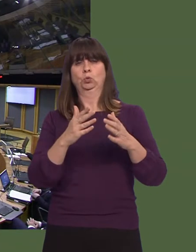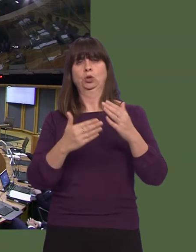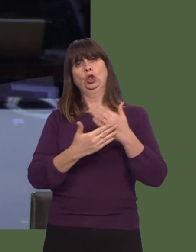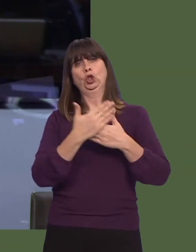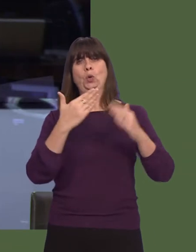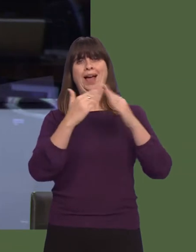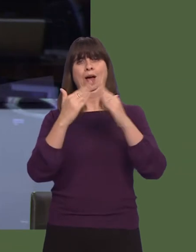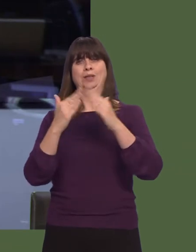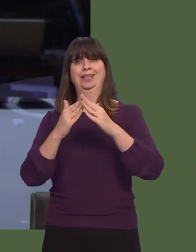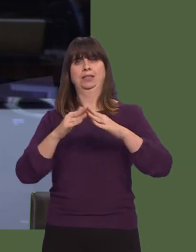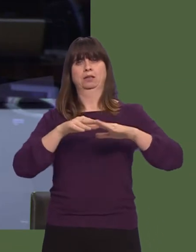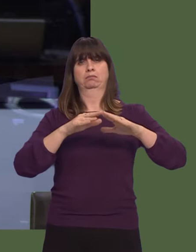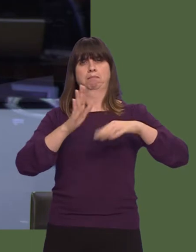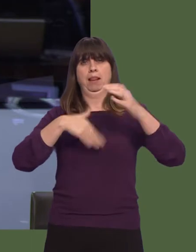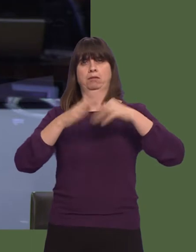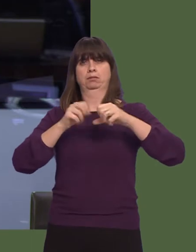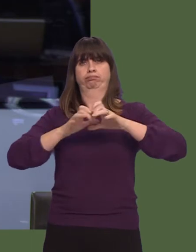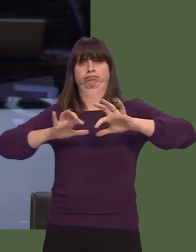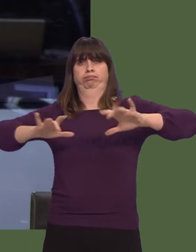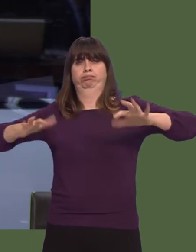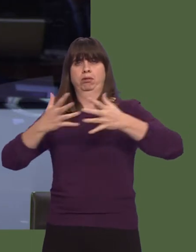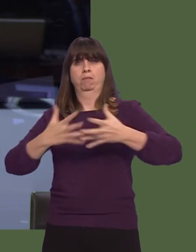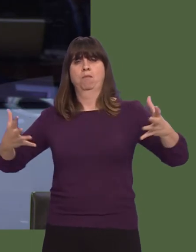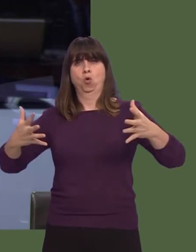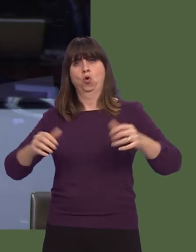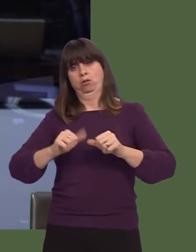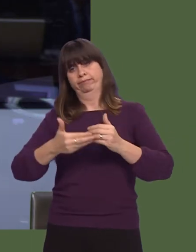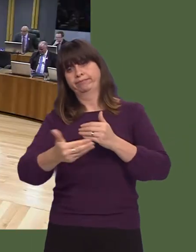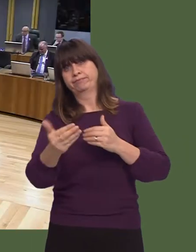cyflenwad o dai newydd yng Nghymru yn ystod tymor y pumed Cynulliad? OAQ51311